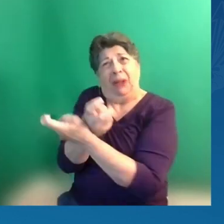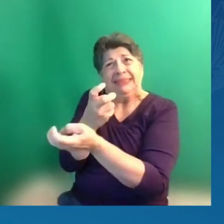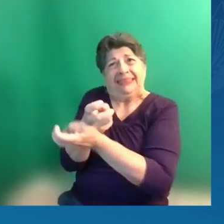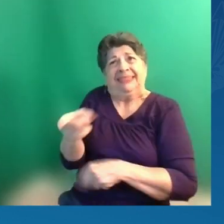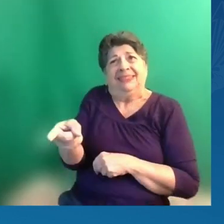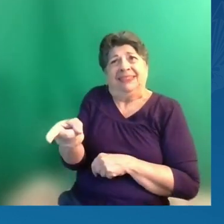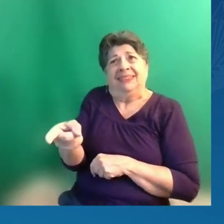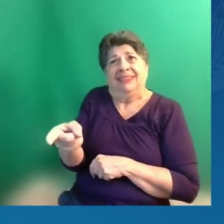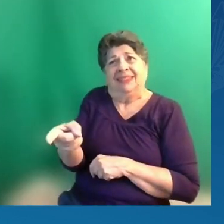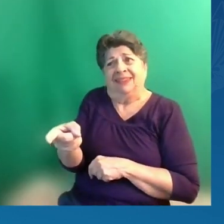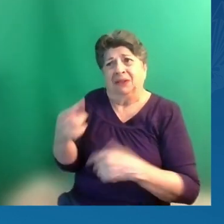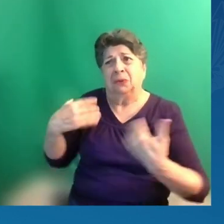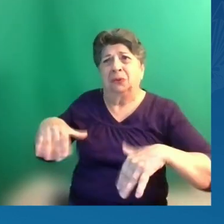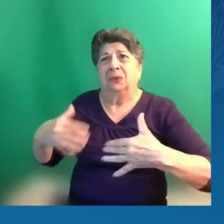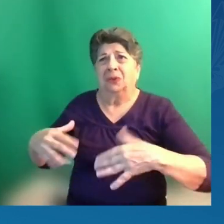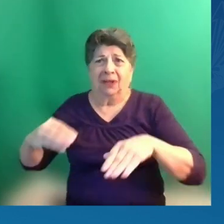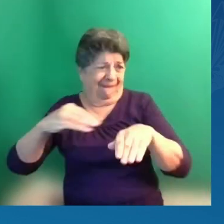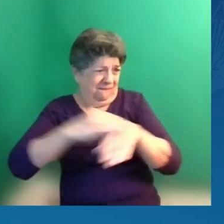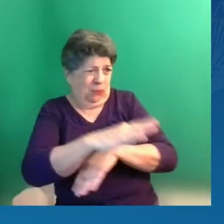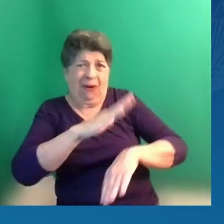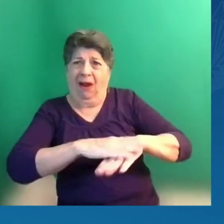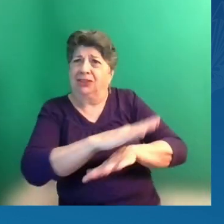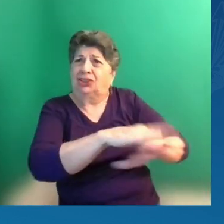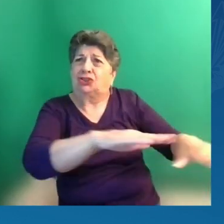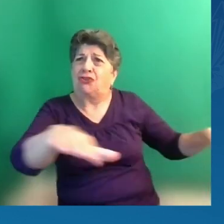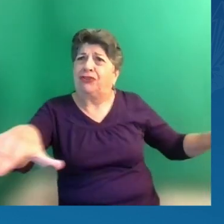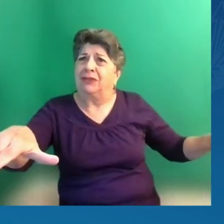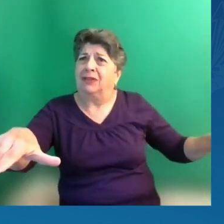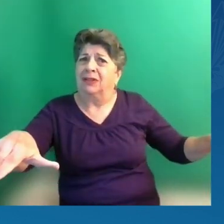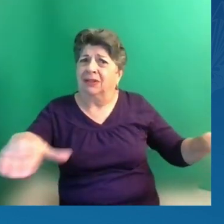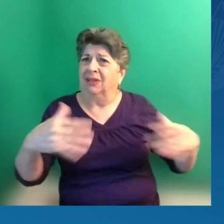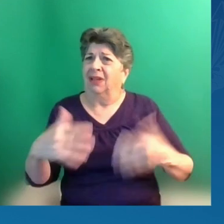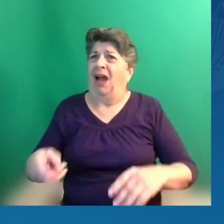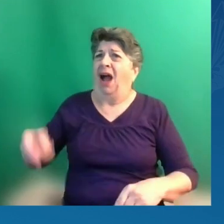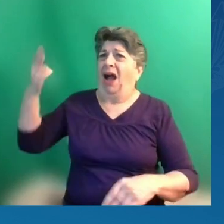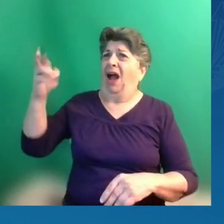are at risk of lead exposure. Obviously,